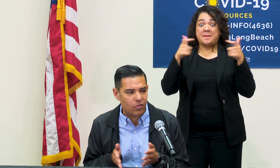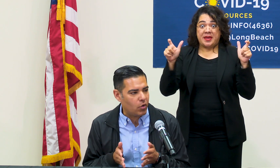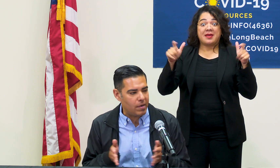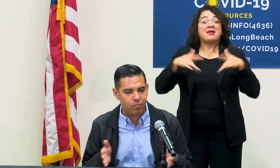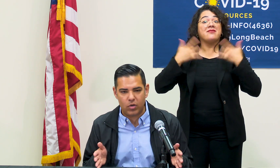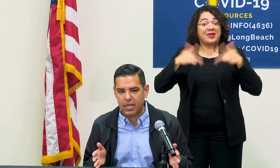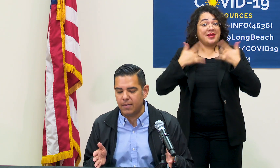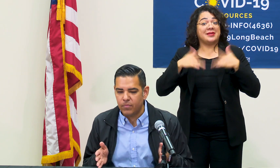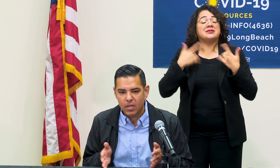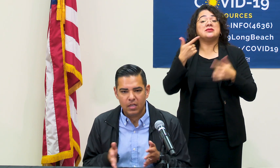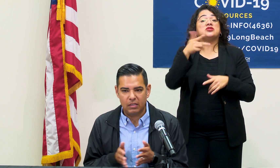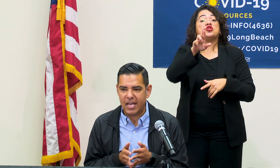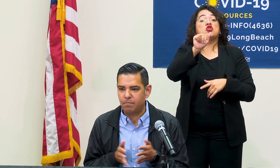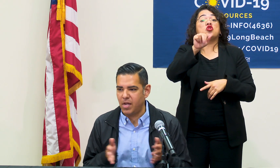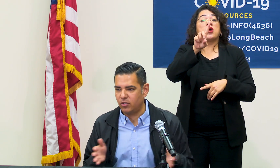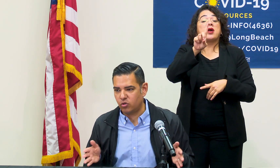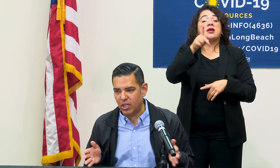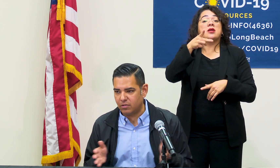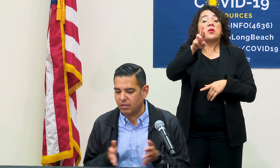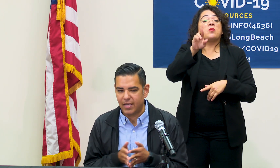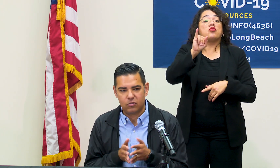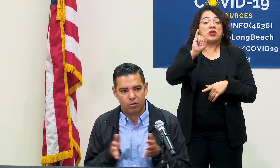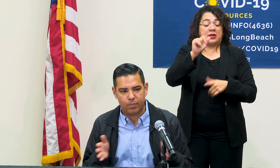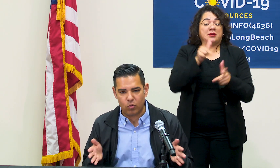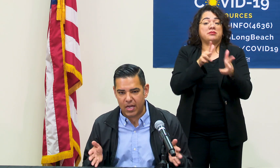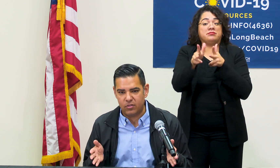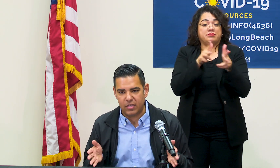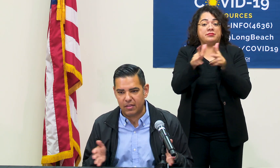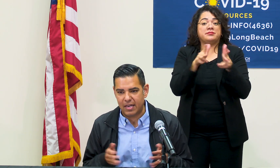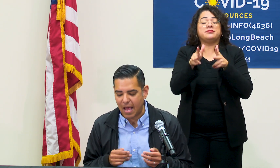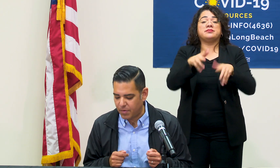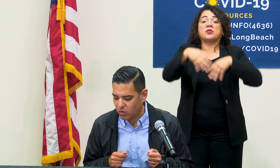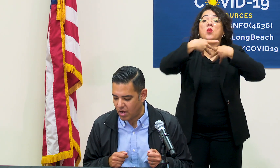the Grand Prix, like Beach Streets, like certain parades that happen across